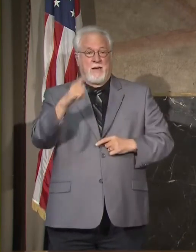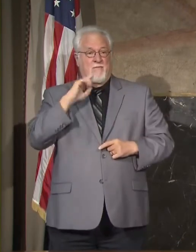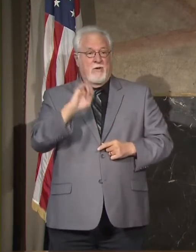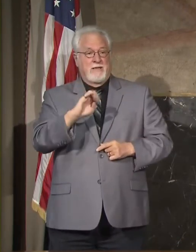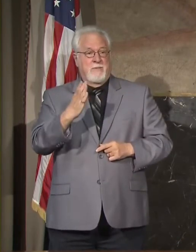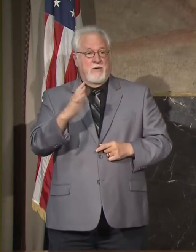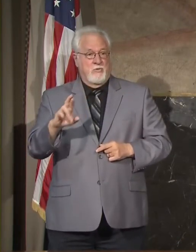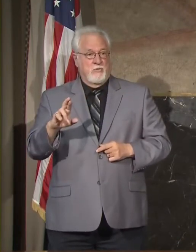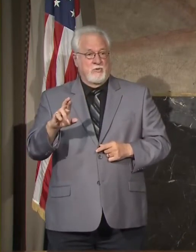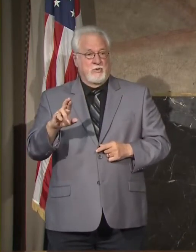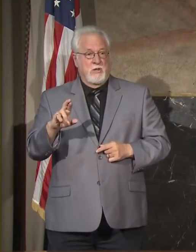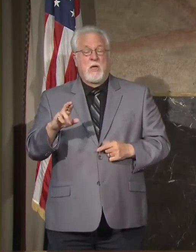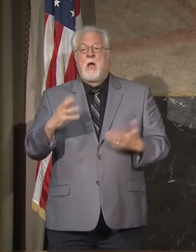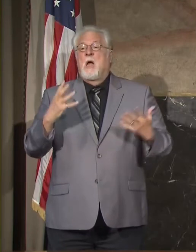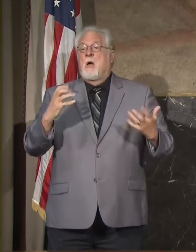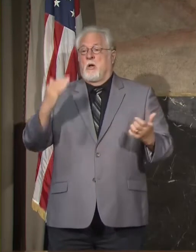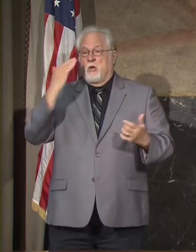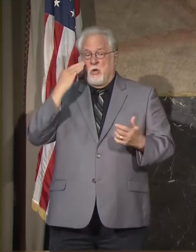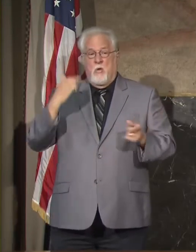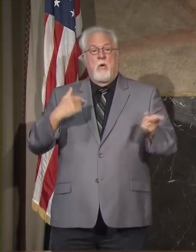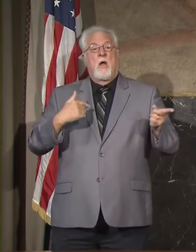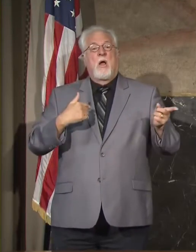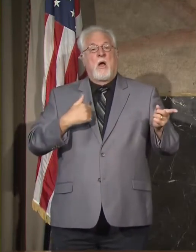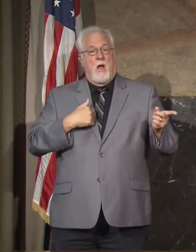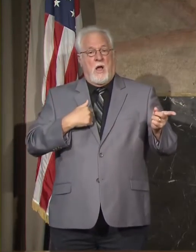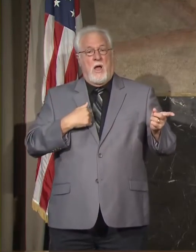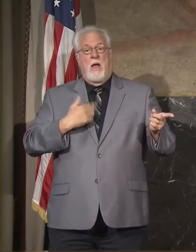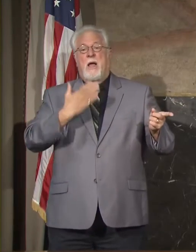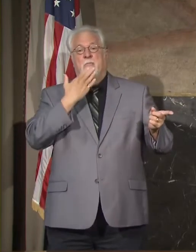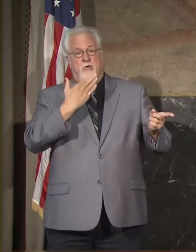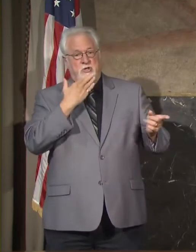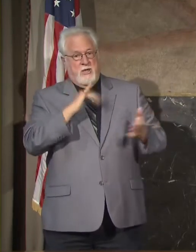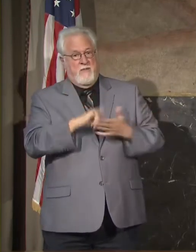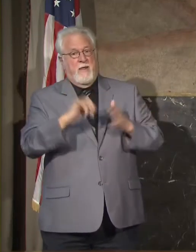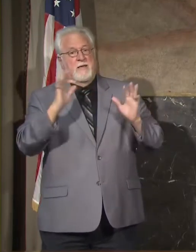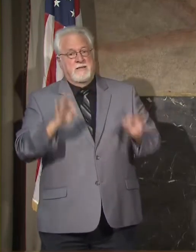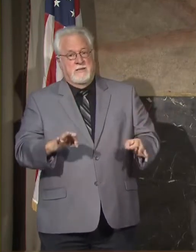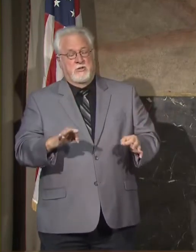support it. I also support similar mask mandates that have been put in place in